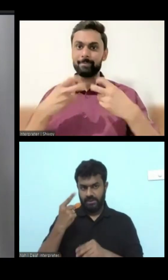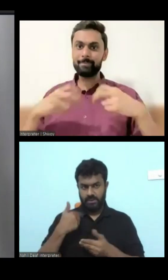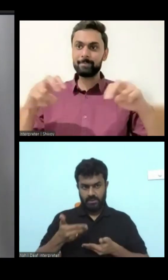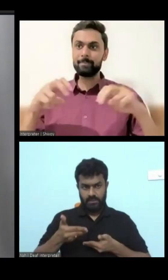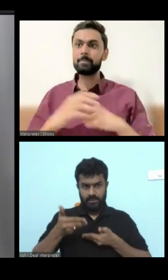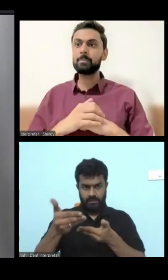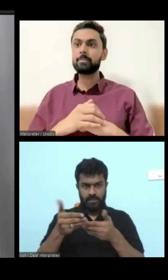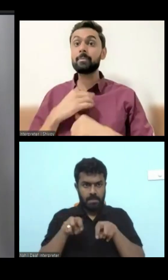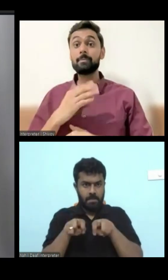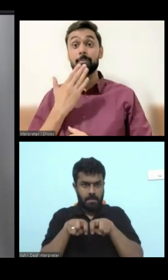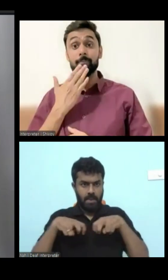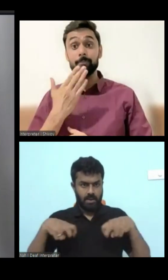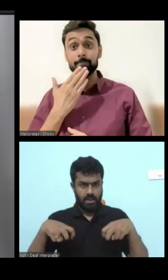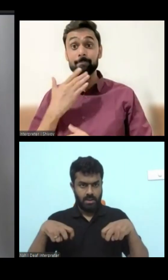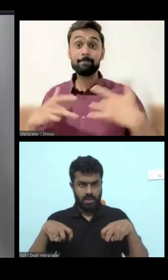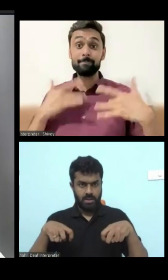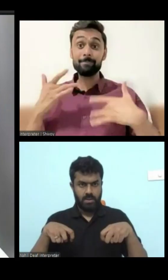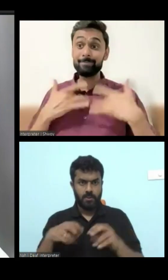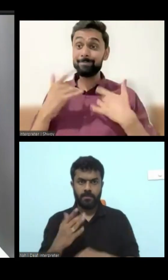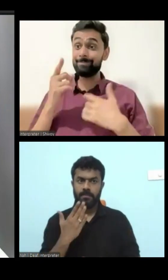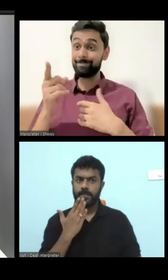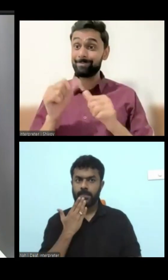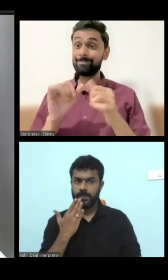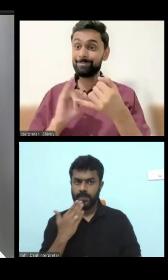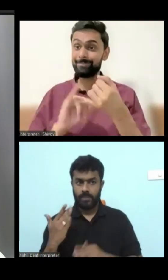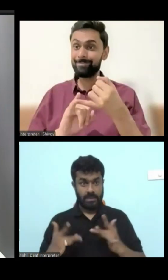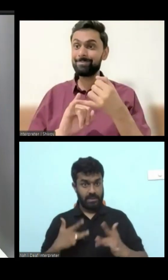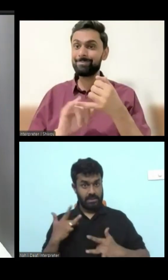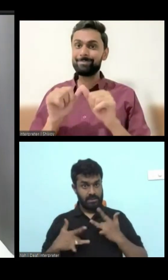appreciate the enthusiasm even you have towards accessibility in India overall.